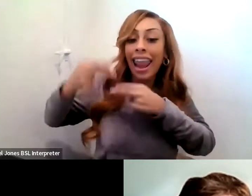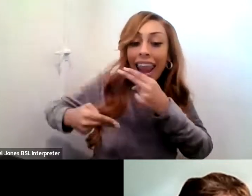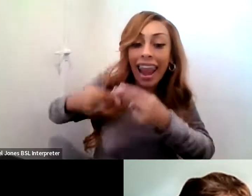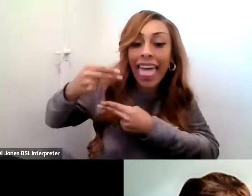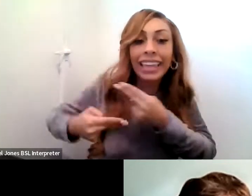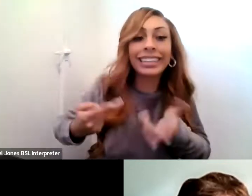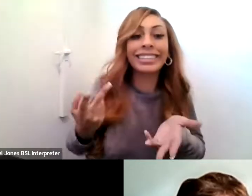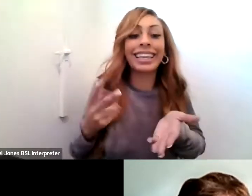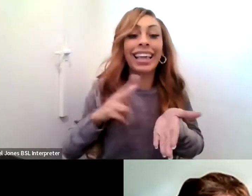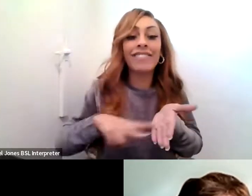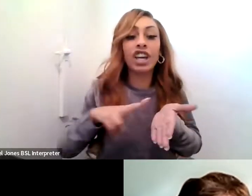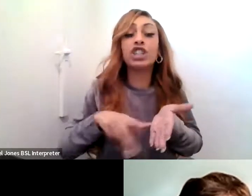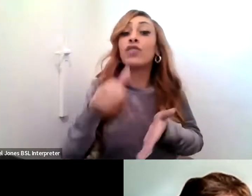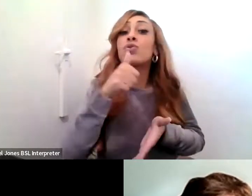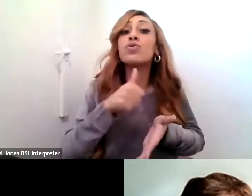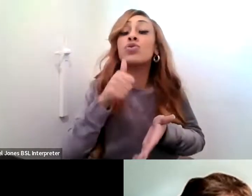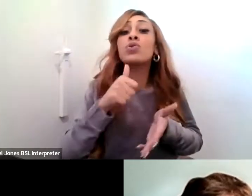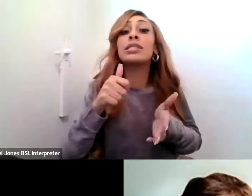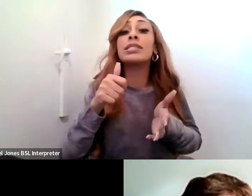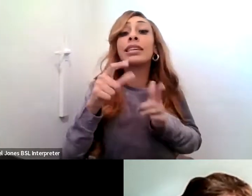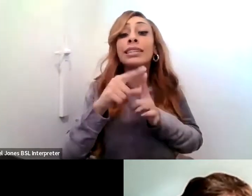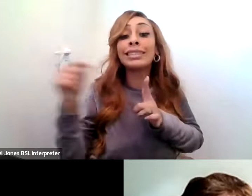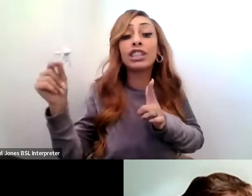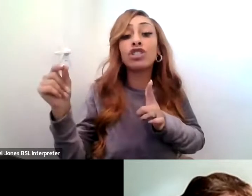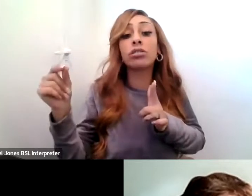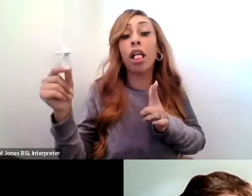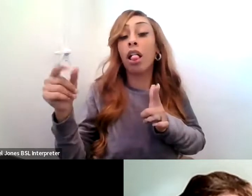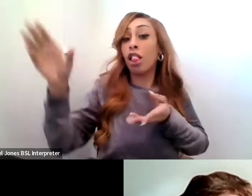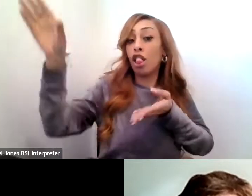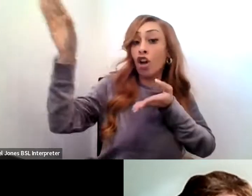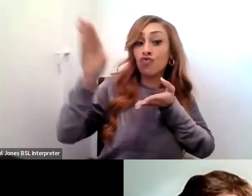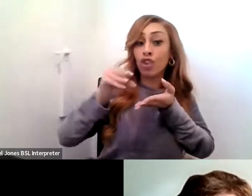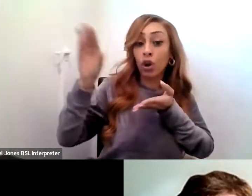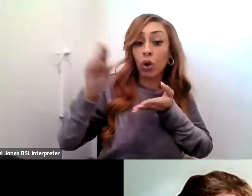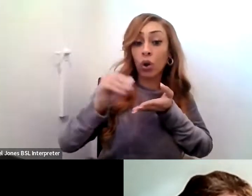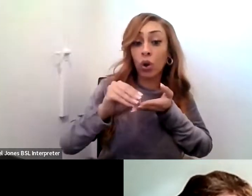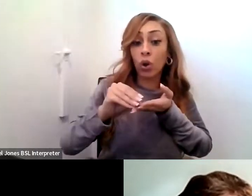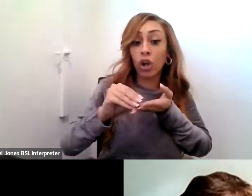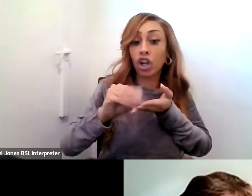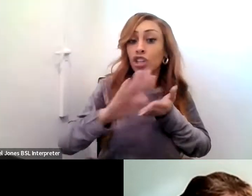if you're using digital access provisions, then recording it doesn't add significant extra work,